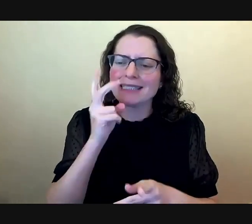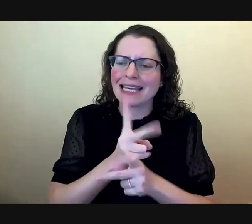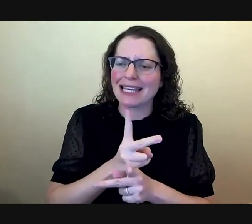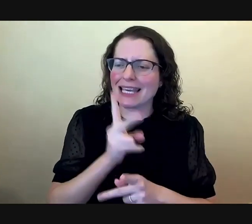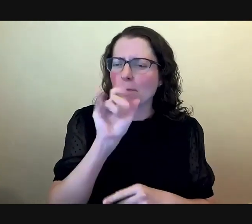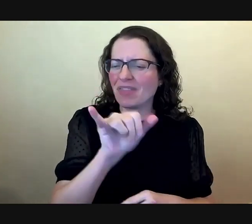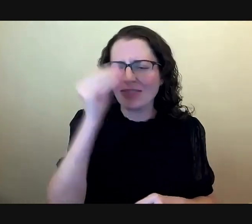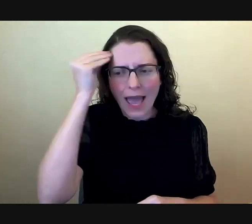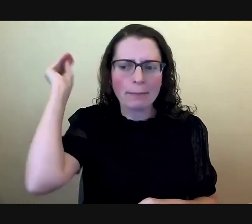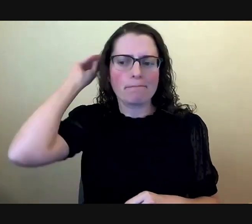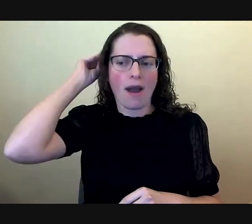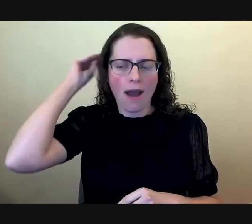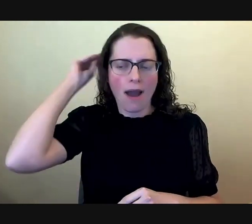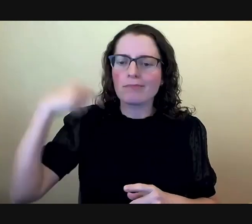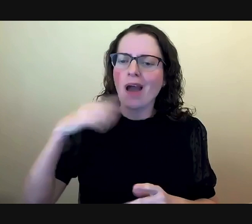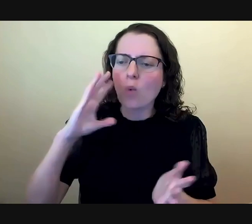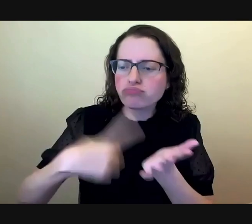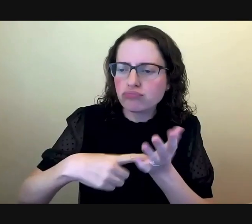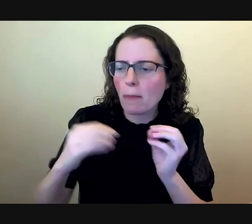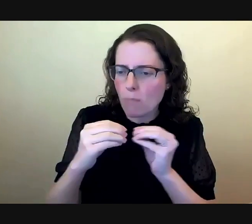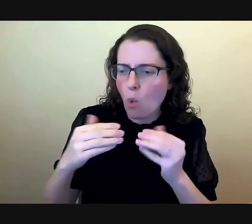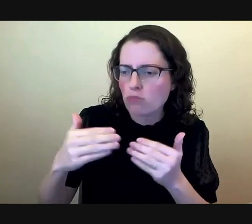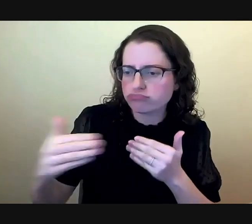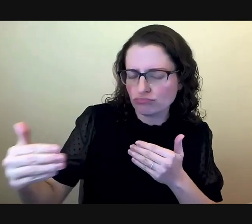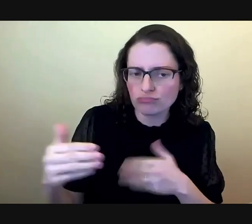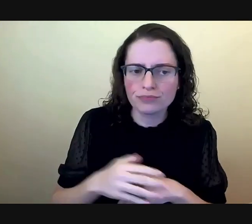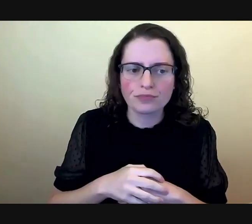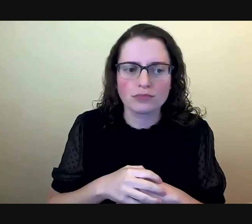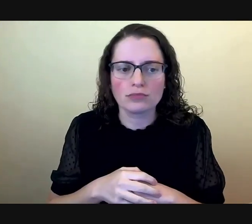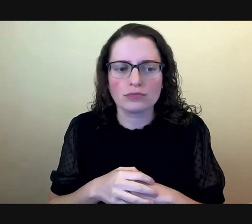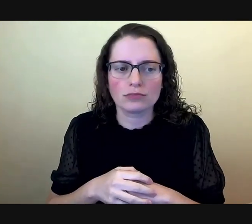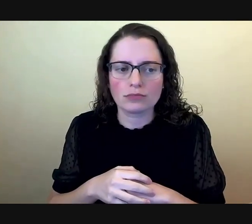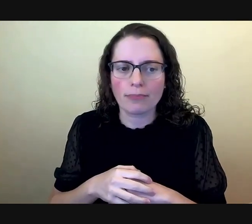The business associates, keep that in mind because we will be talking about that category